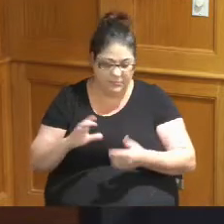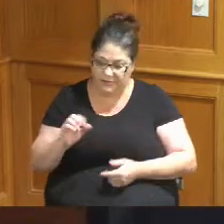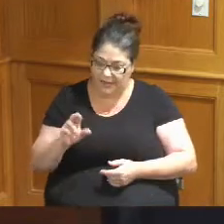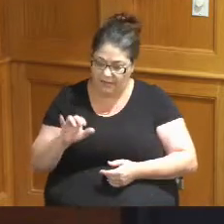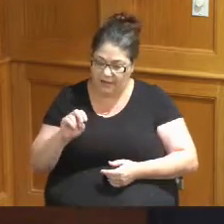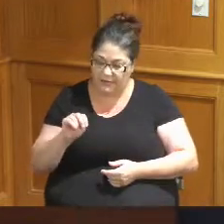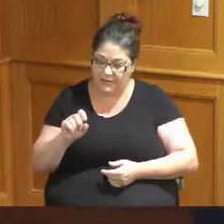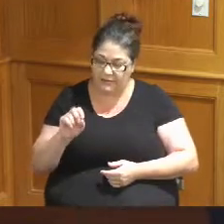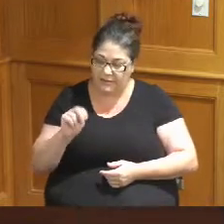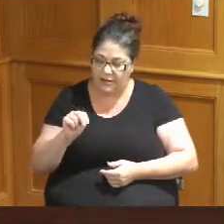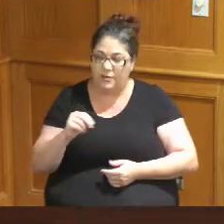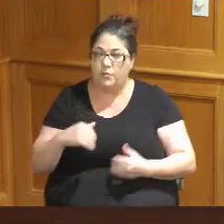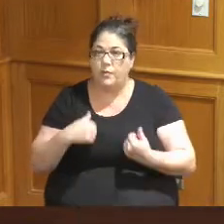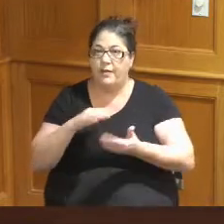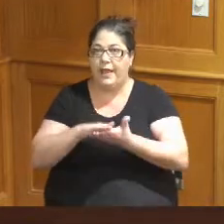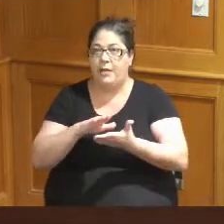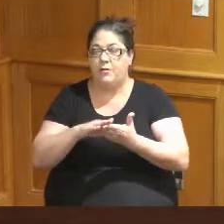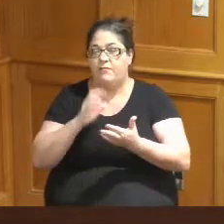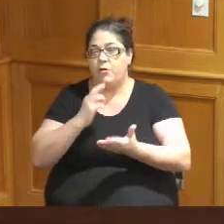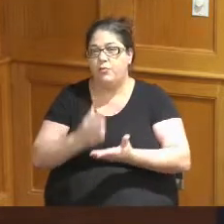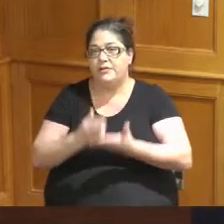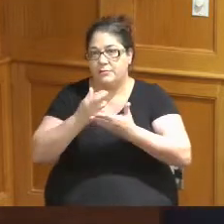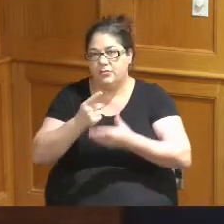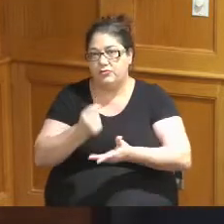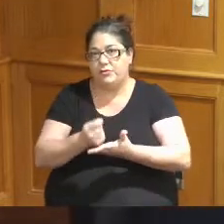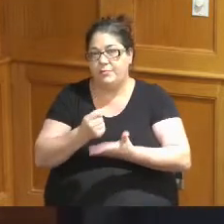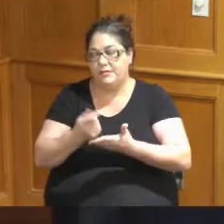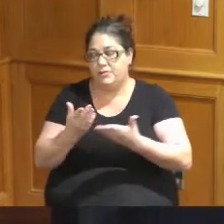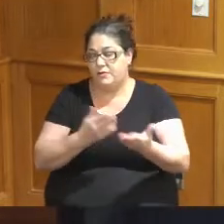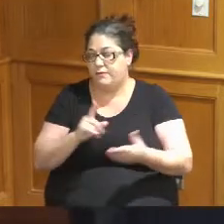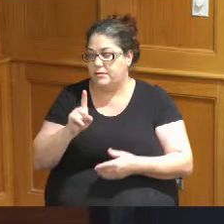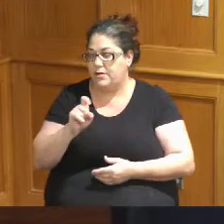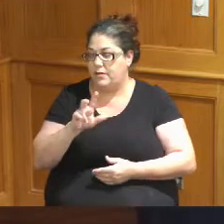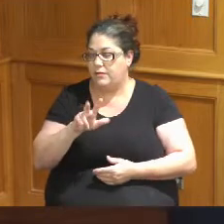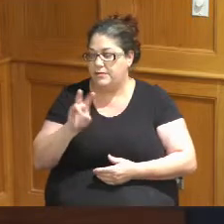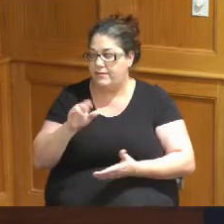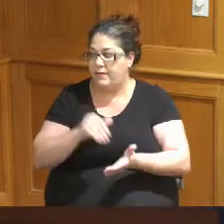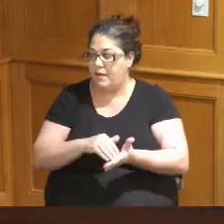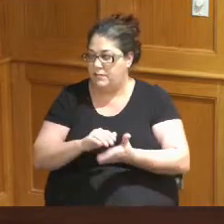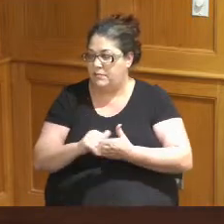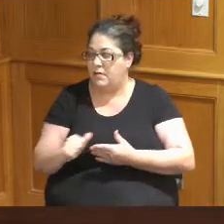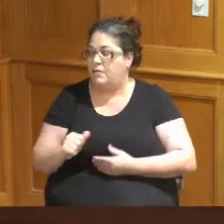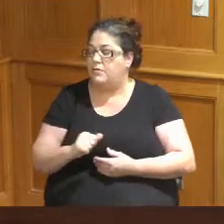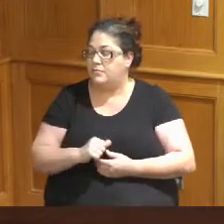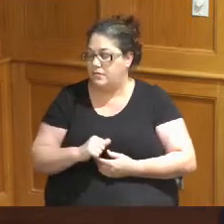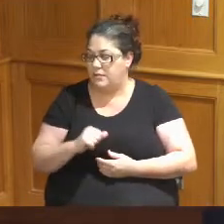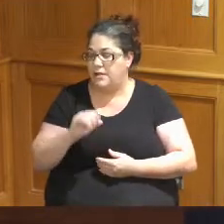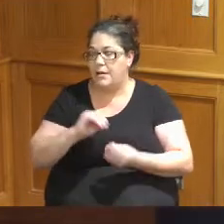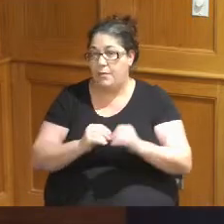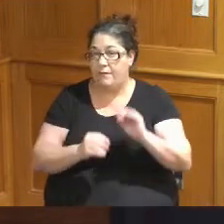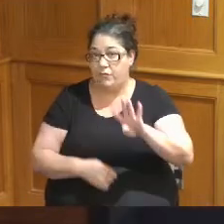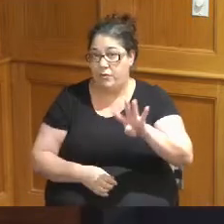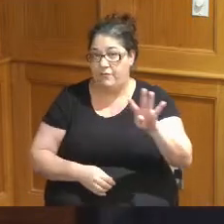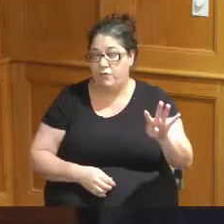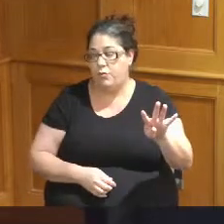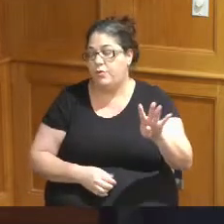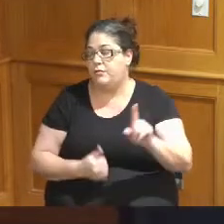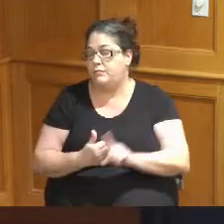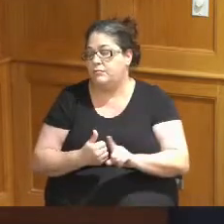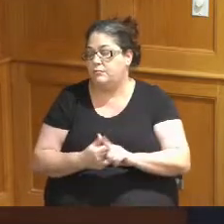Academy for residential treatment services 137,000. we have item 44 which is a renewal